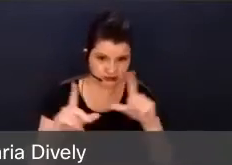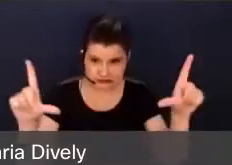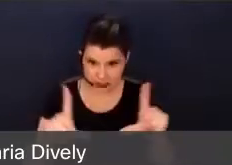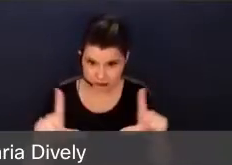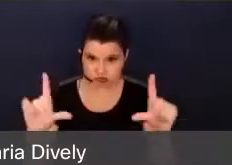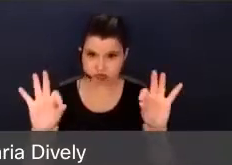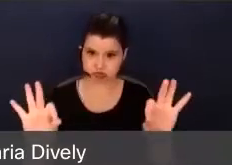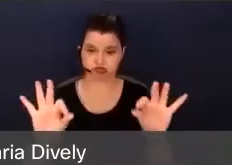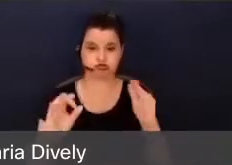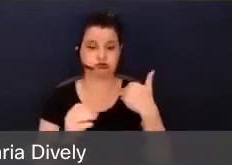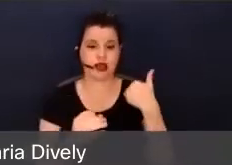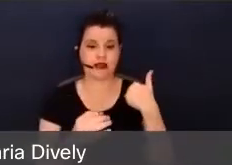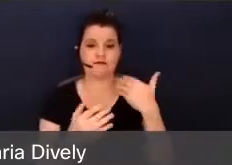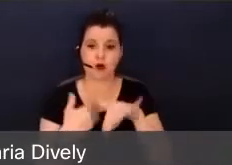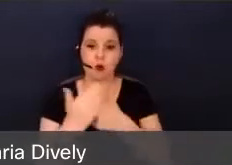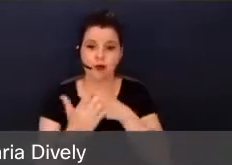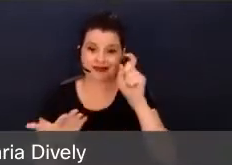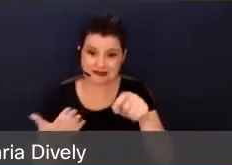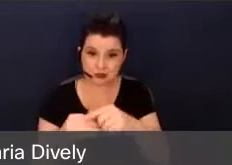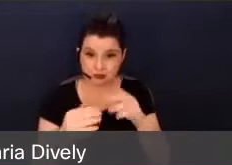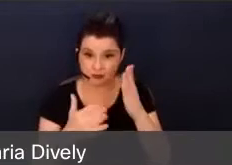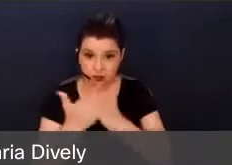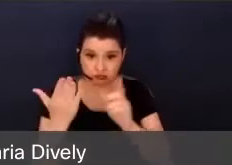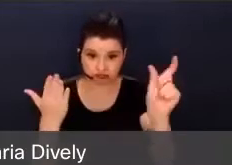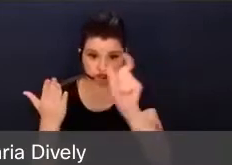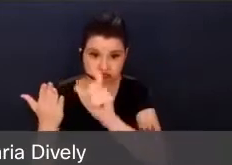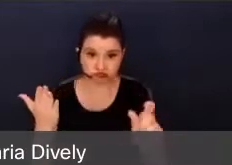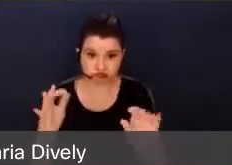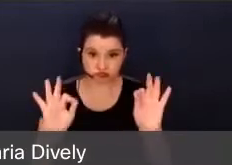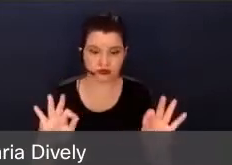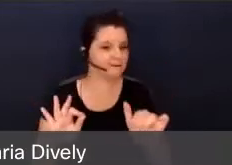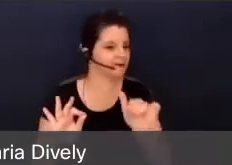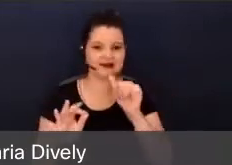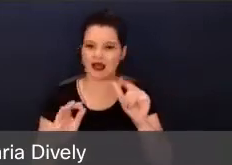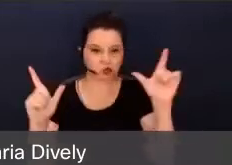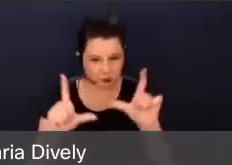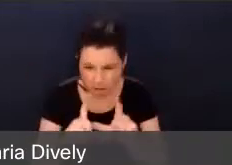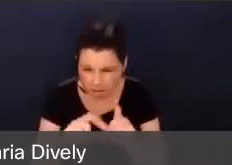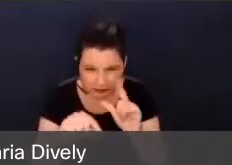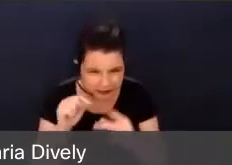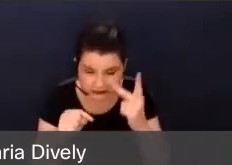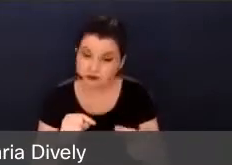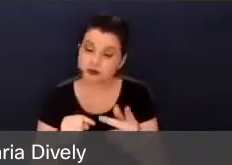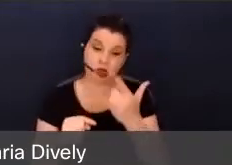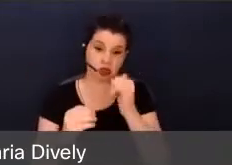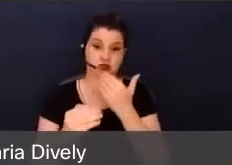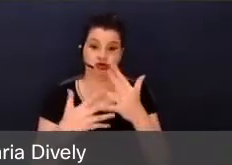It's got all of the necessary components, um, but it's not too small, um, it looks good and grayscale.